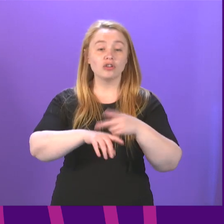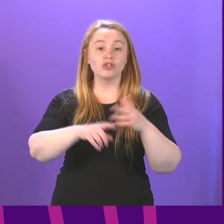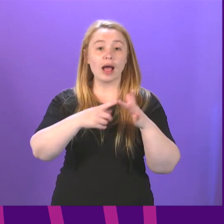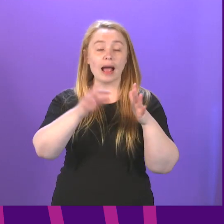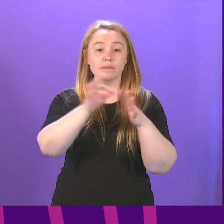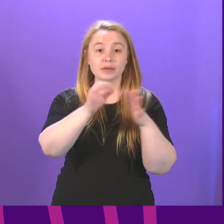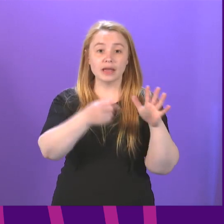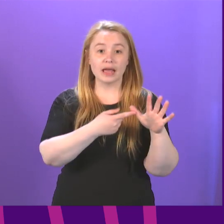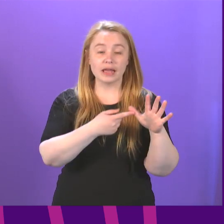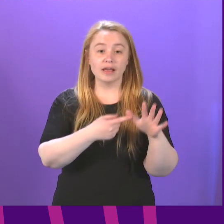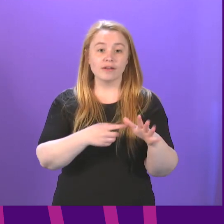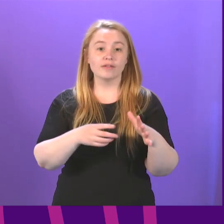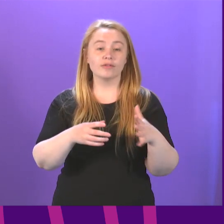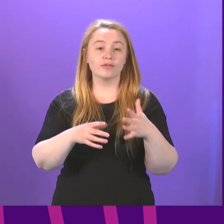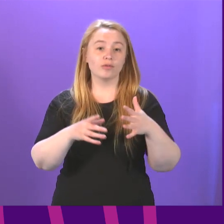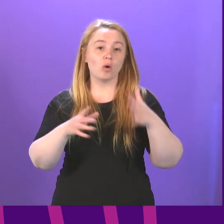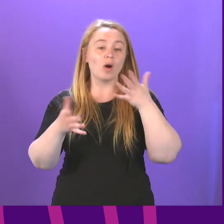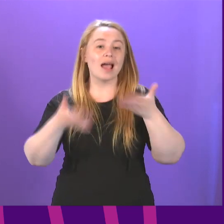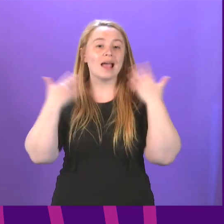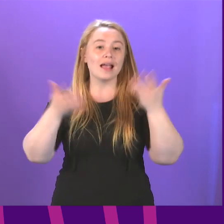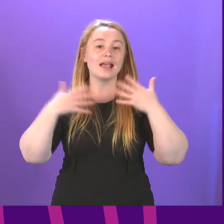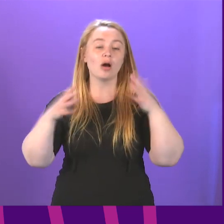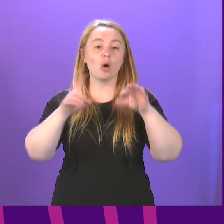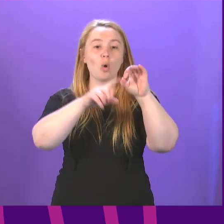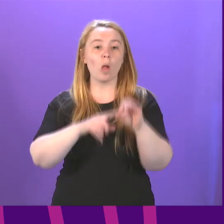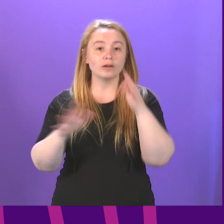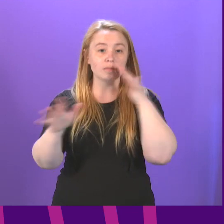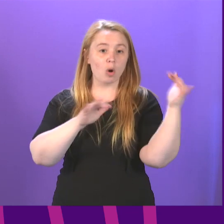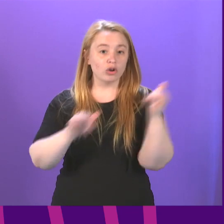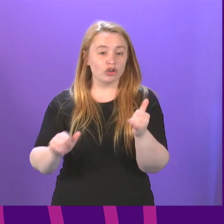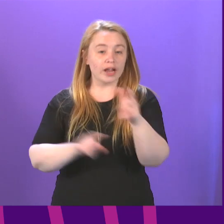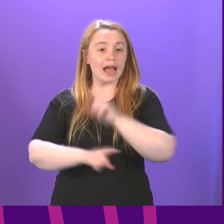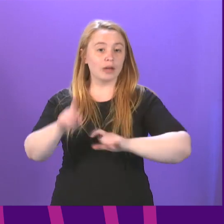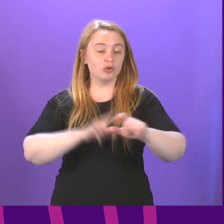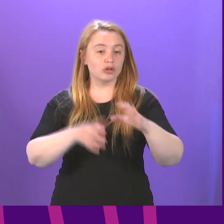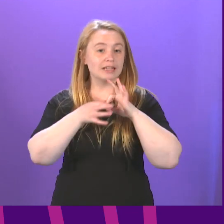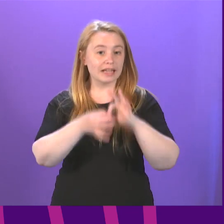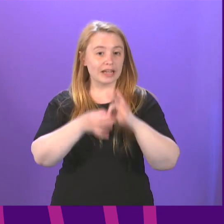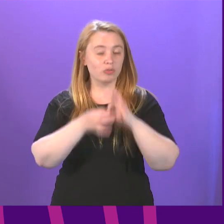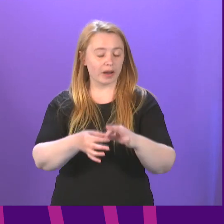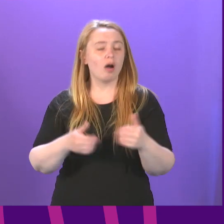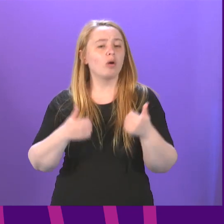air quality monitoring and wider community engagement are very welcome. Indeed, I have